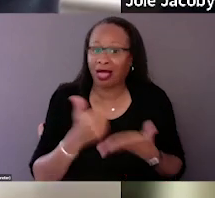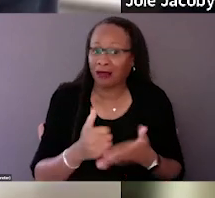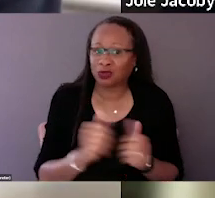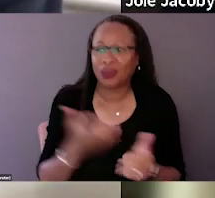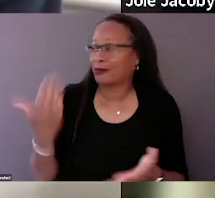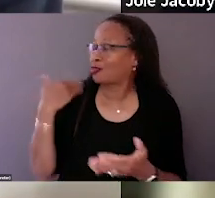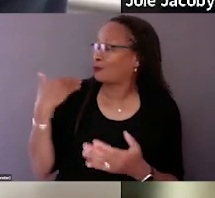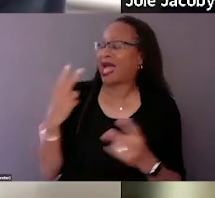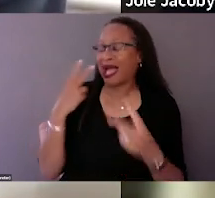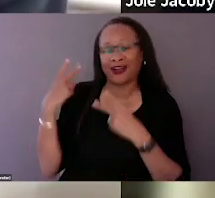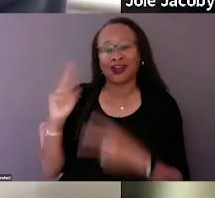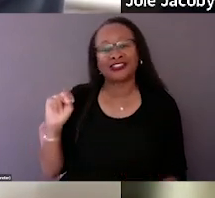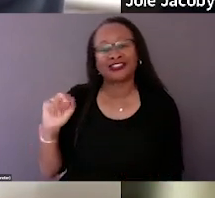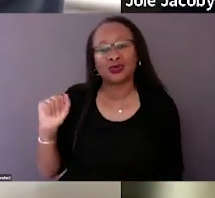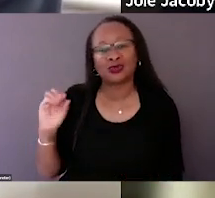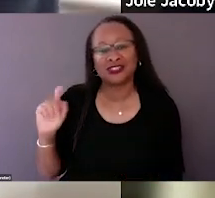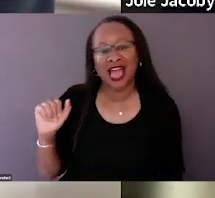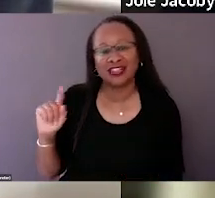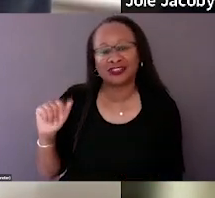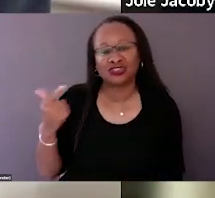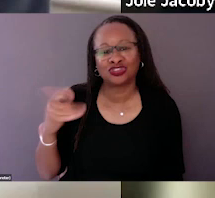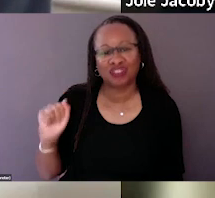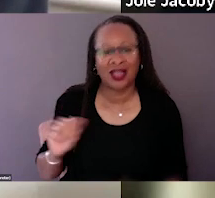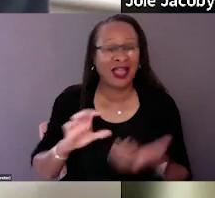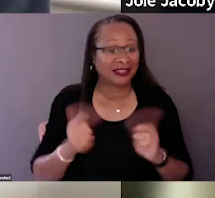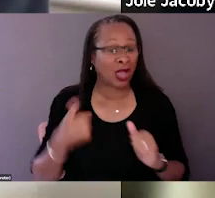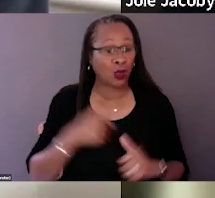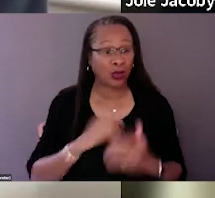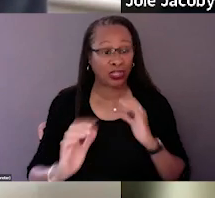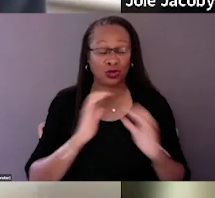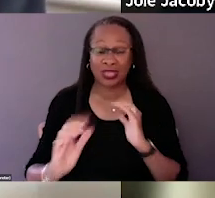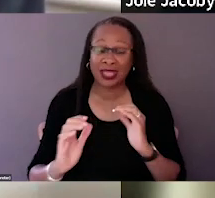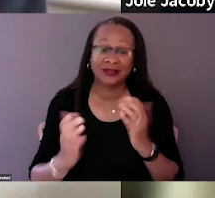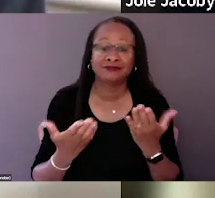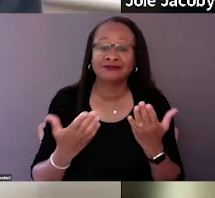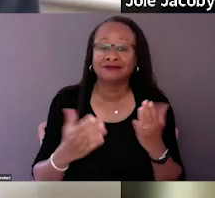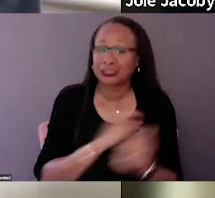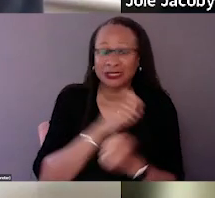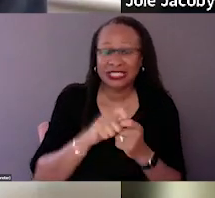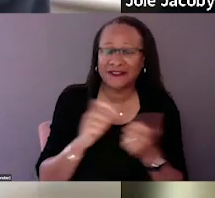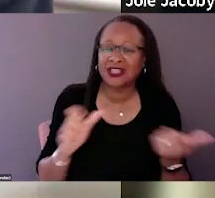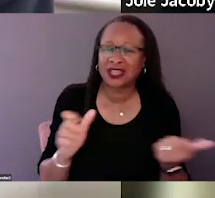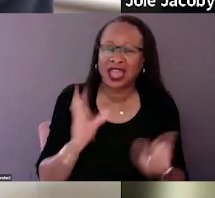And so, it's how we communicate specifically. So for us, it was visually, how do you constantly make it feel